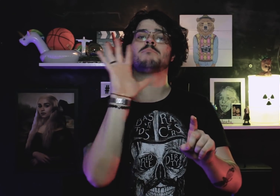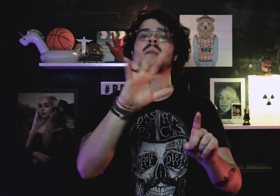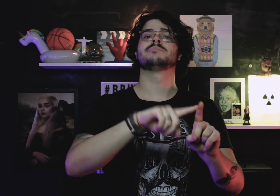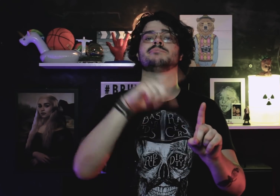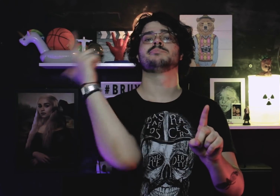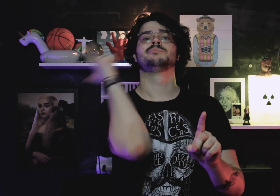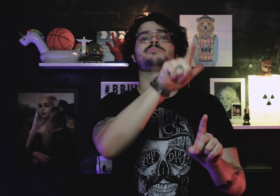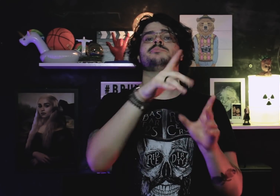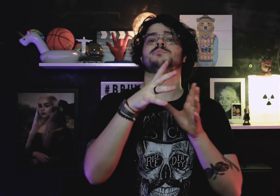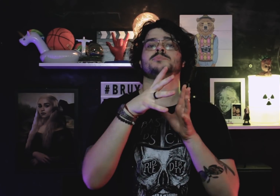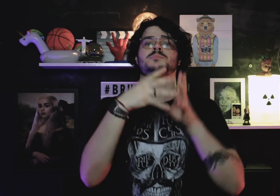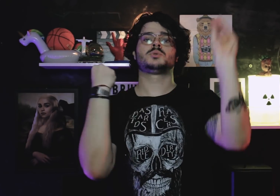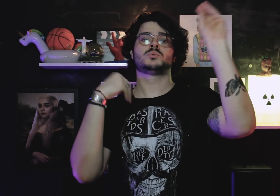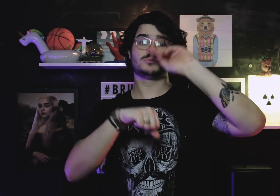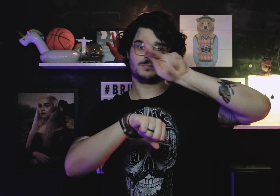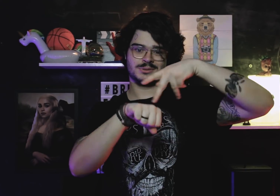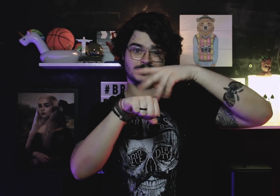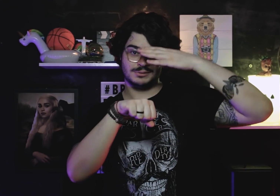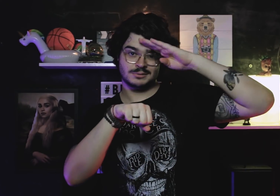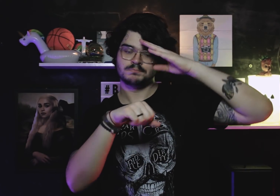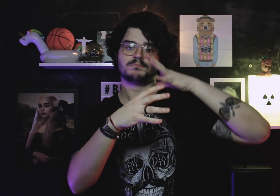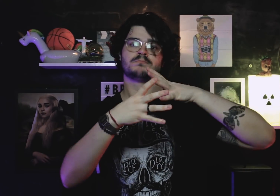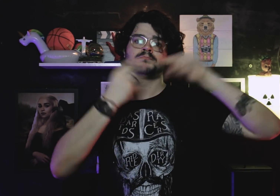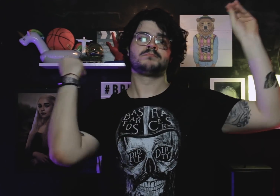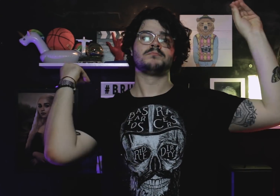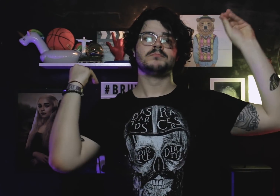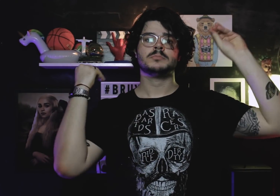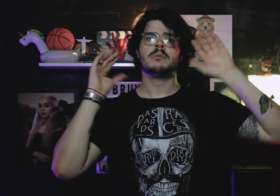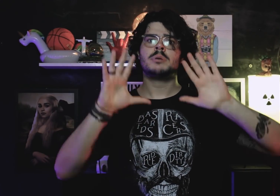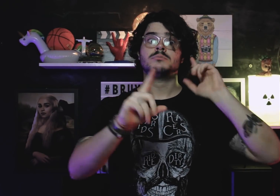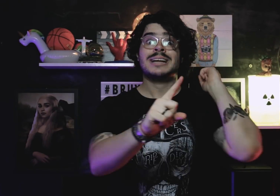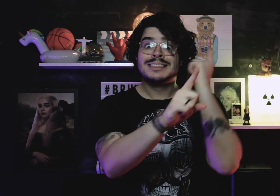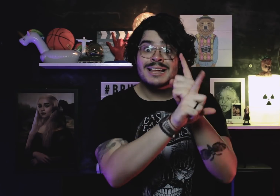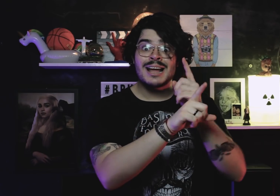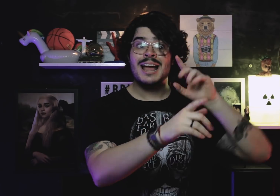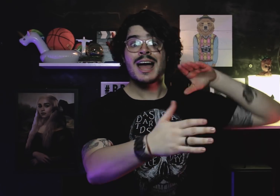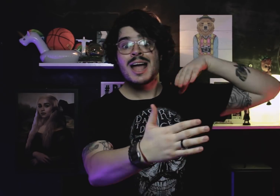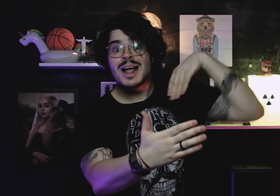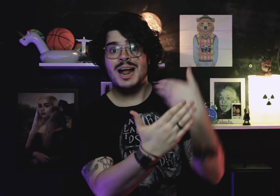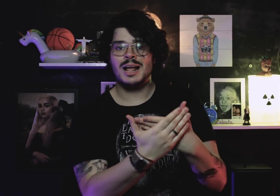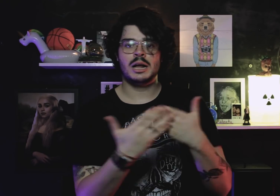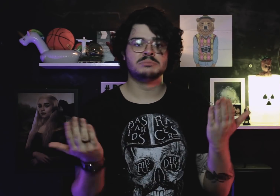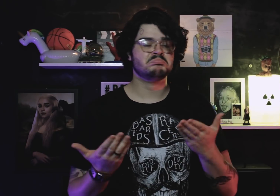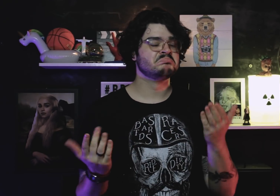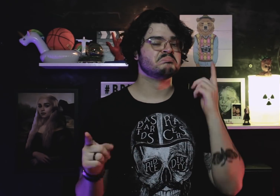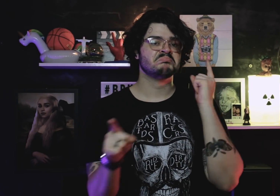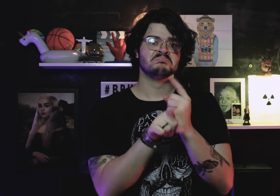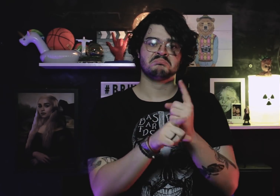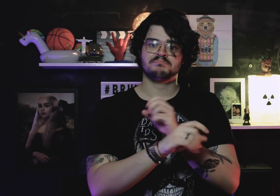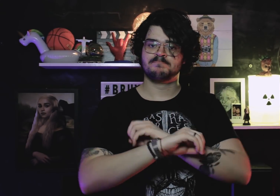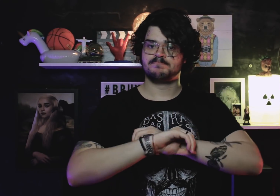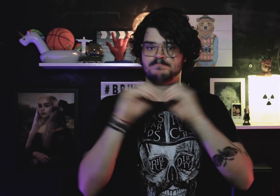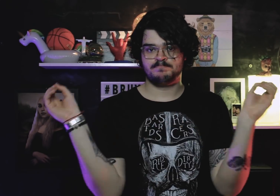but managed to flee the country and they never found her.